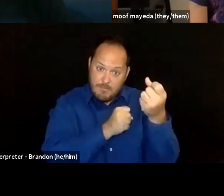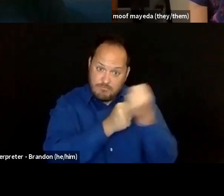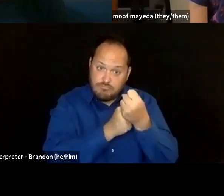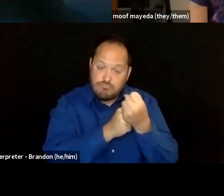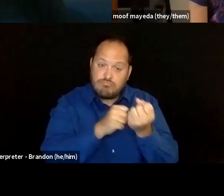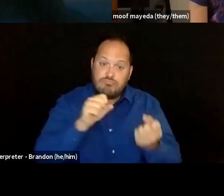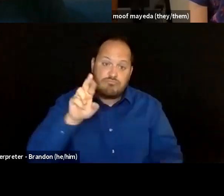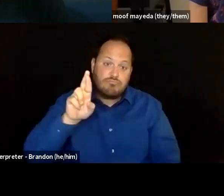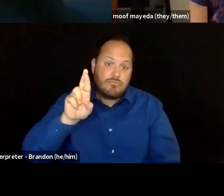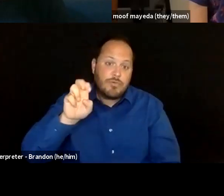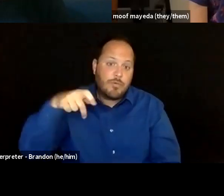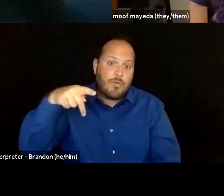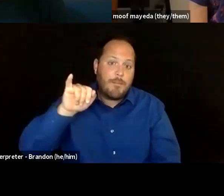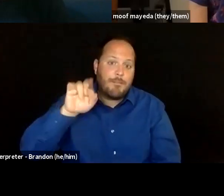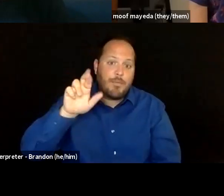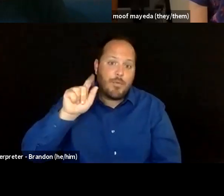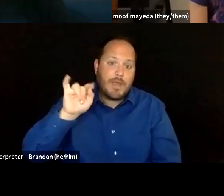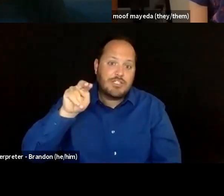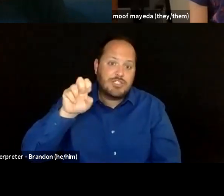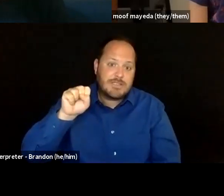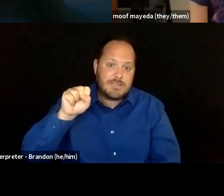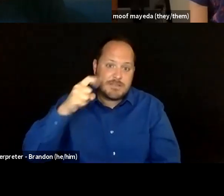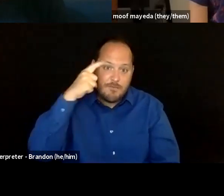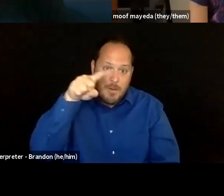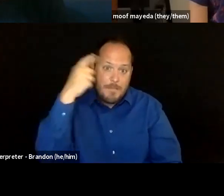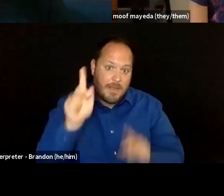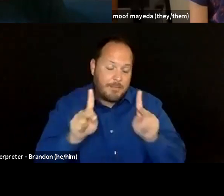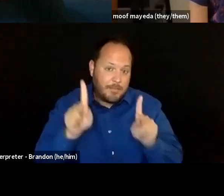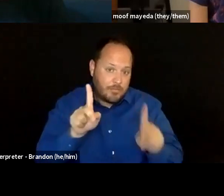country in the world, and so how can we change that?